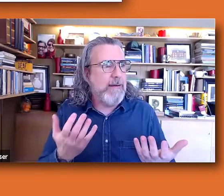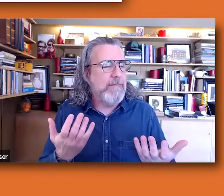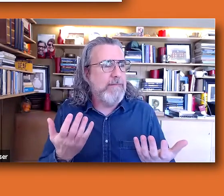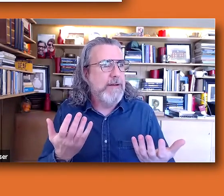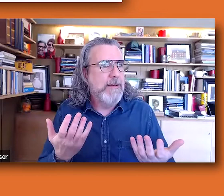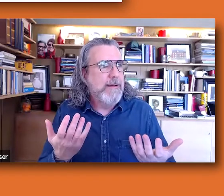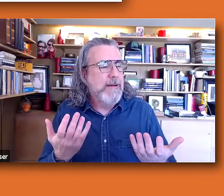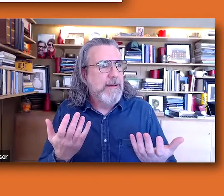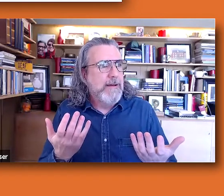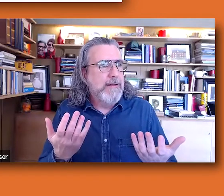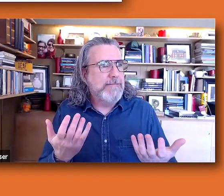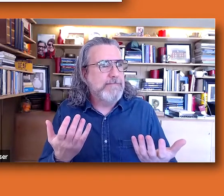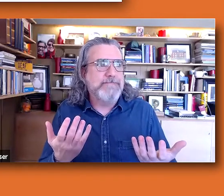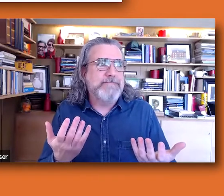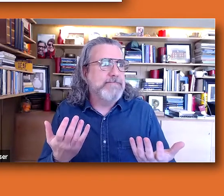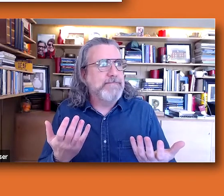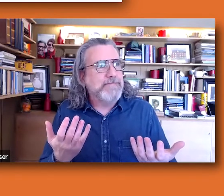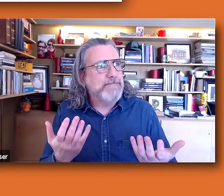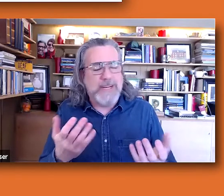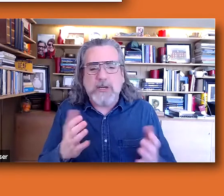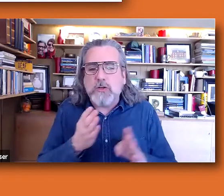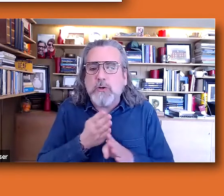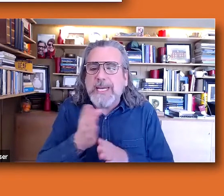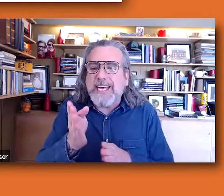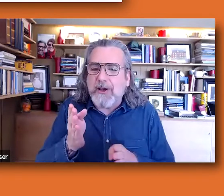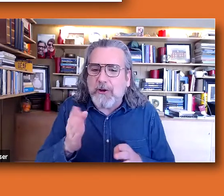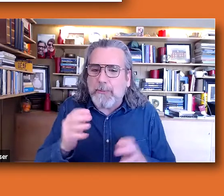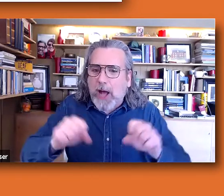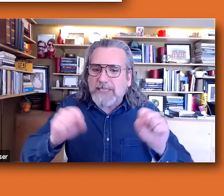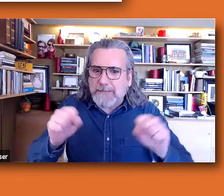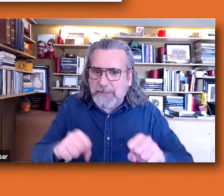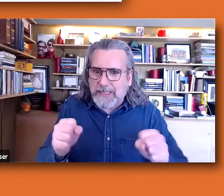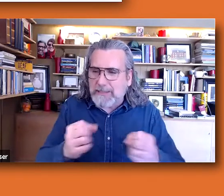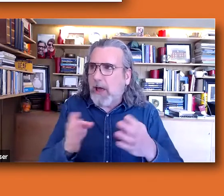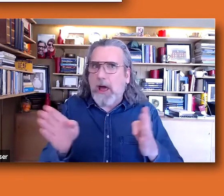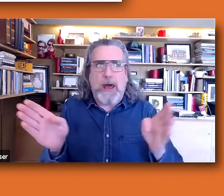It led me to ask a lot of questions, and it opened up doors